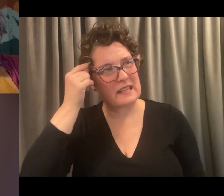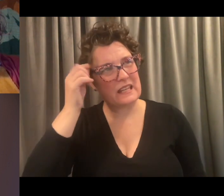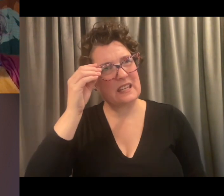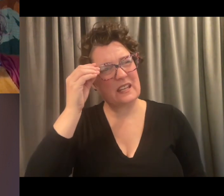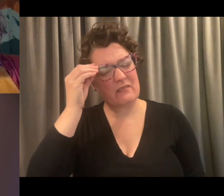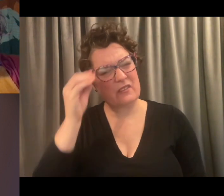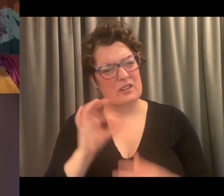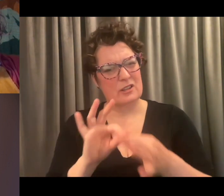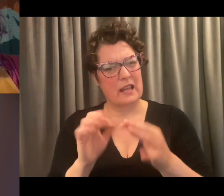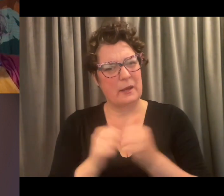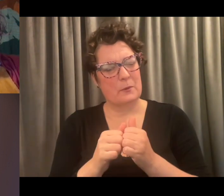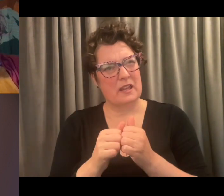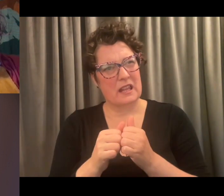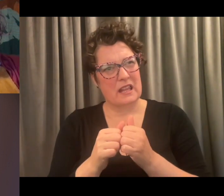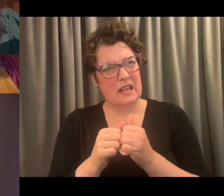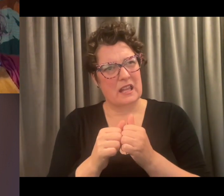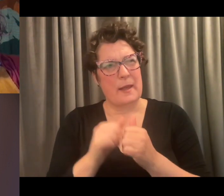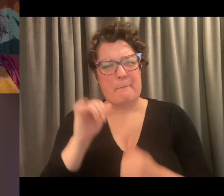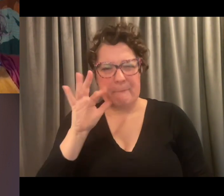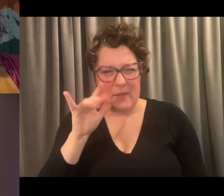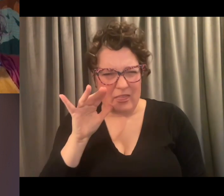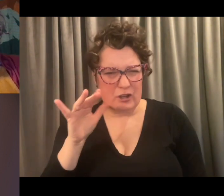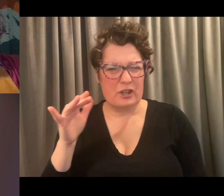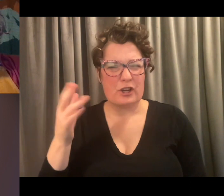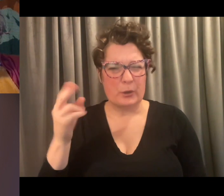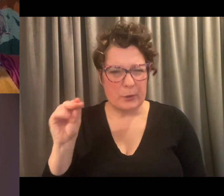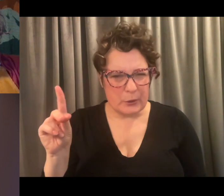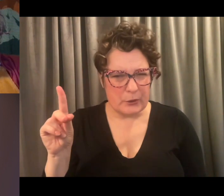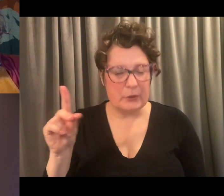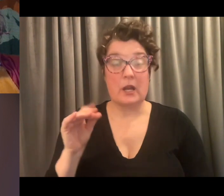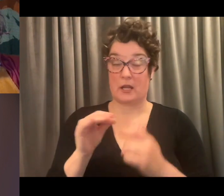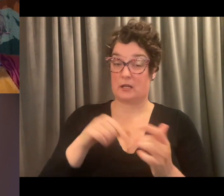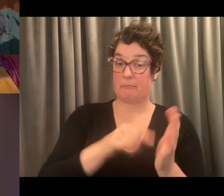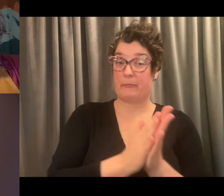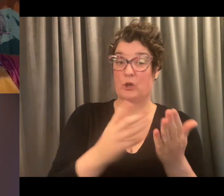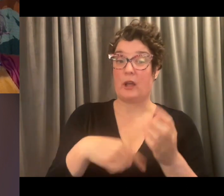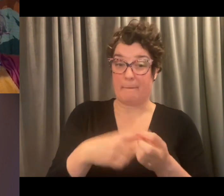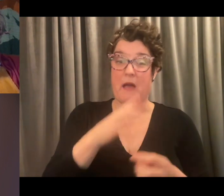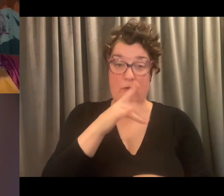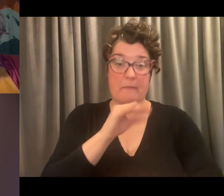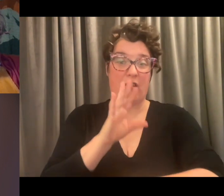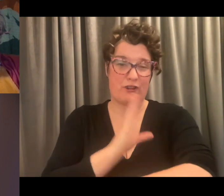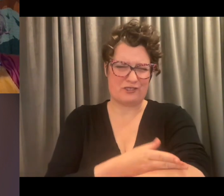motherhood and like, the book is about a mother and a daughter. which is interesting, I never thought I would be writing a book about